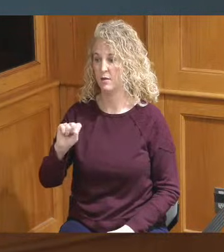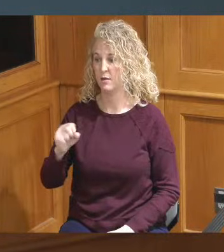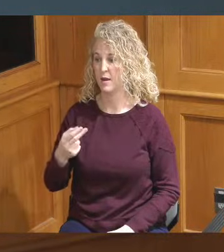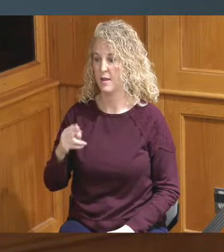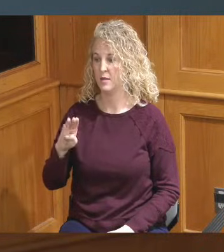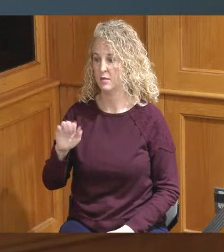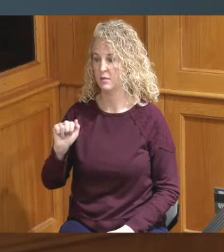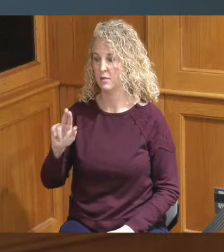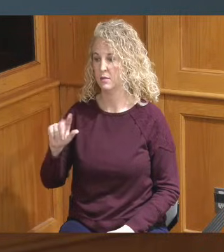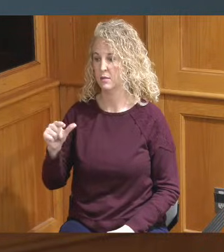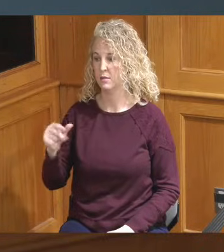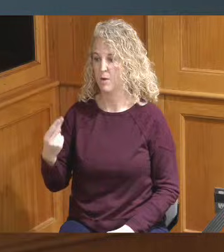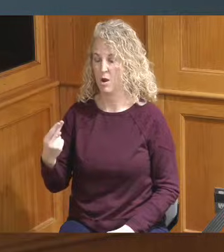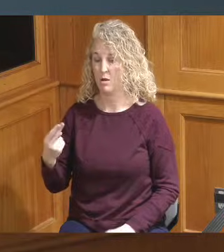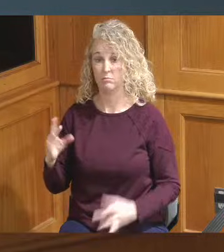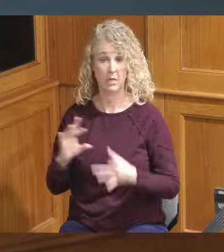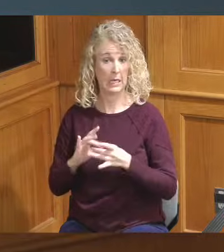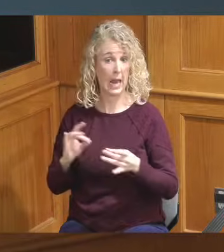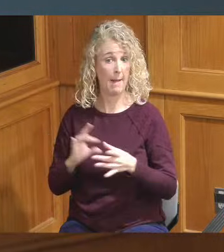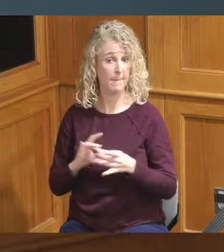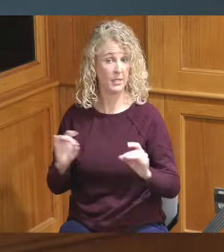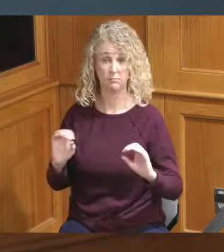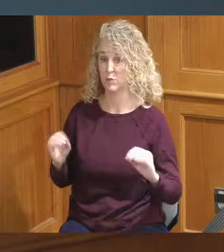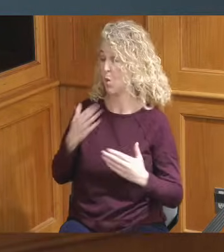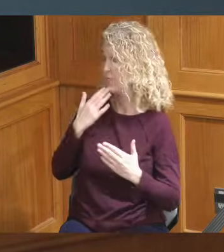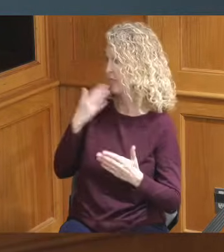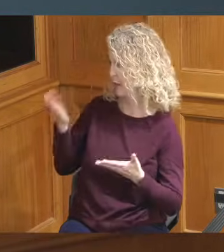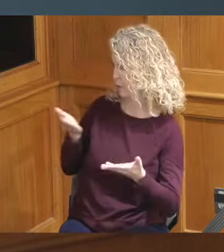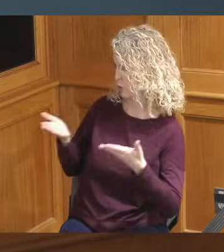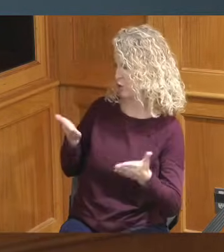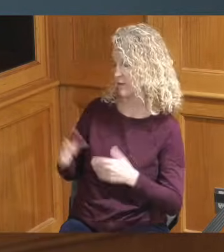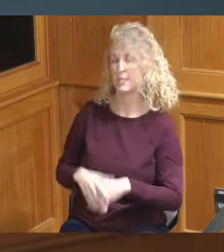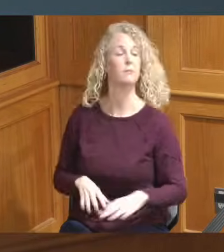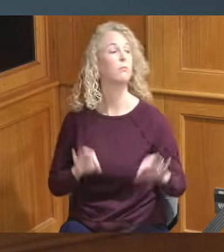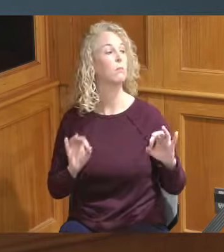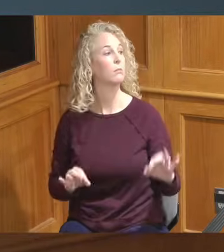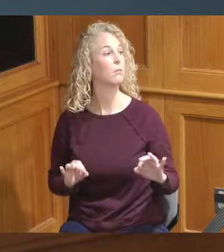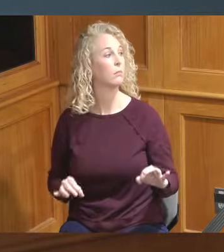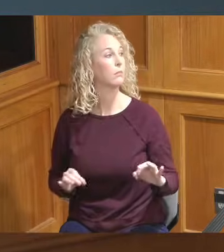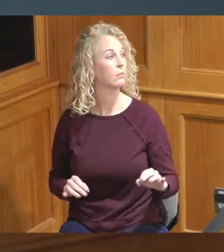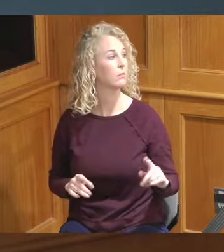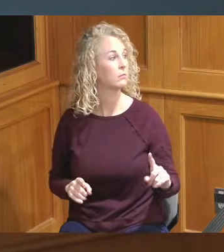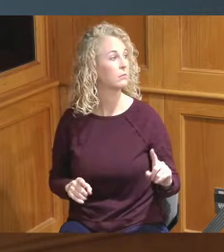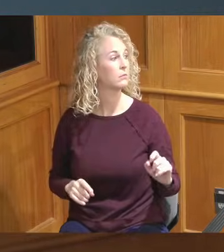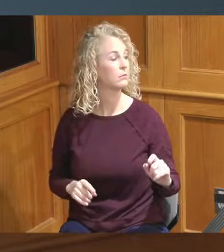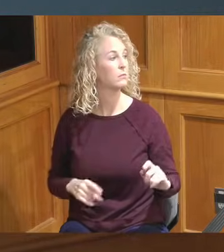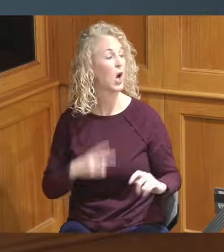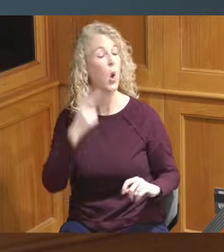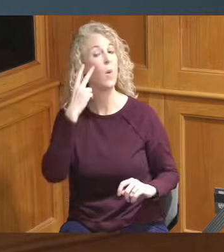any comments? Okay. All right. Yeah. Thank you. Will you hear? I see Eric back there.